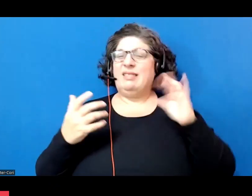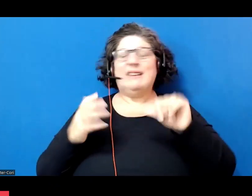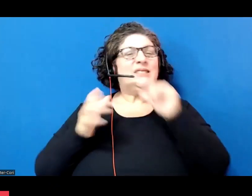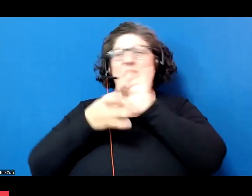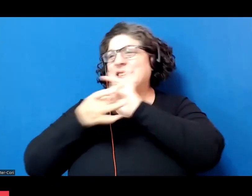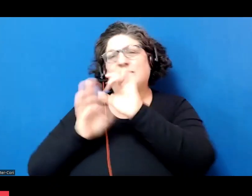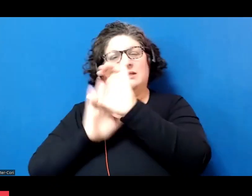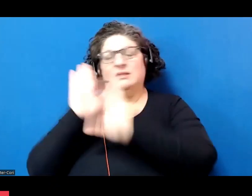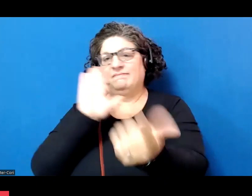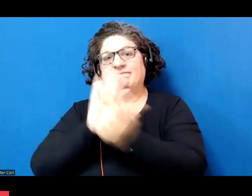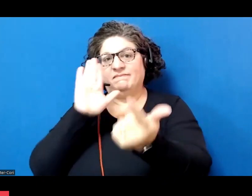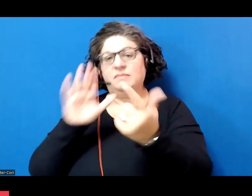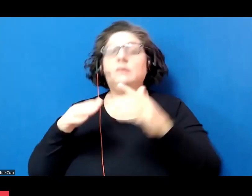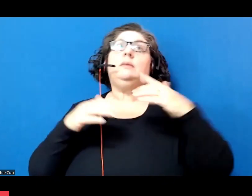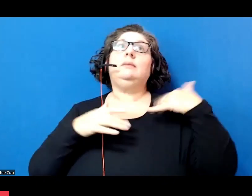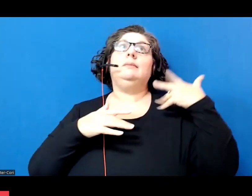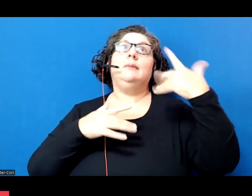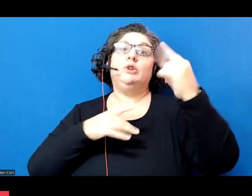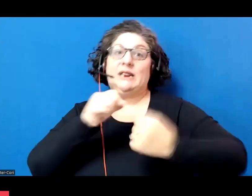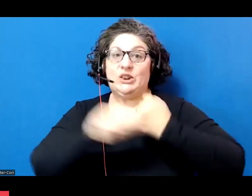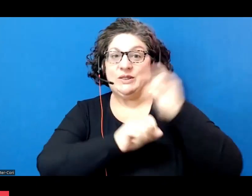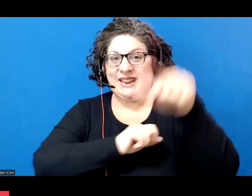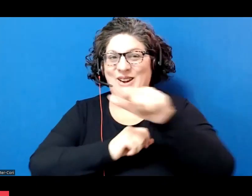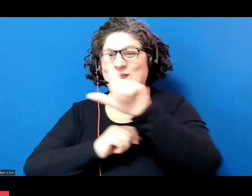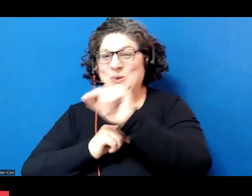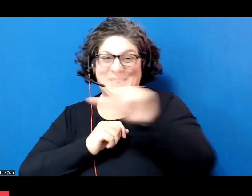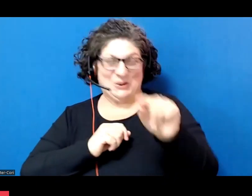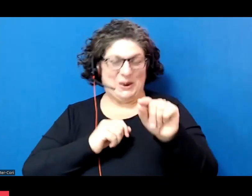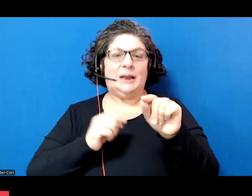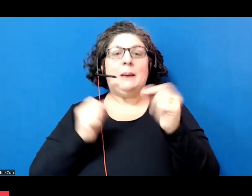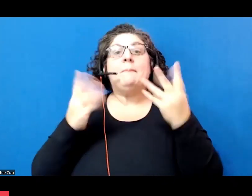Well, fast forward to 20 years to 2022 to a case I'm sure many people remember.